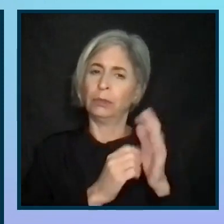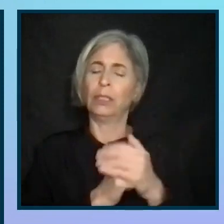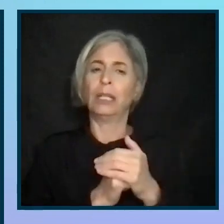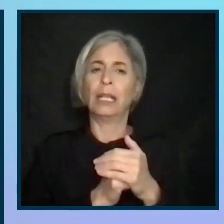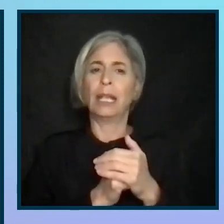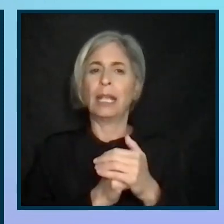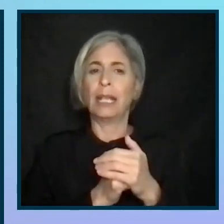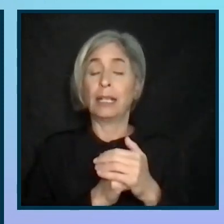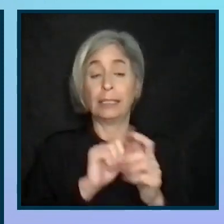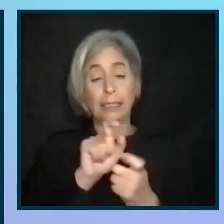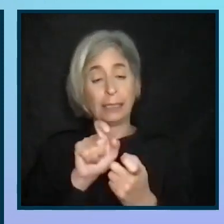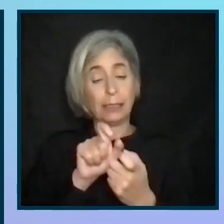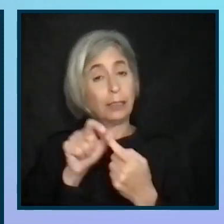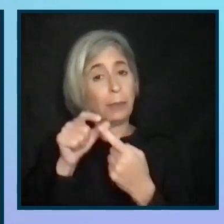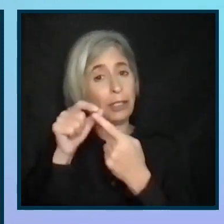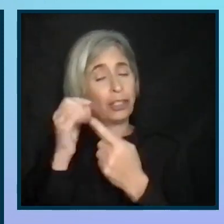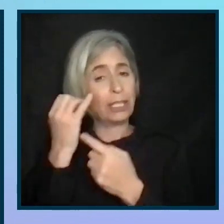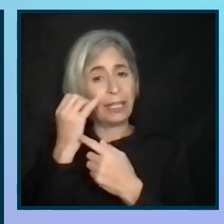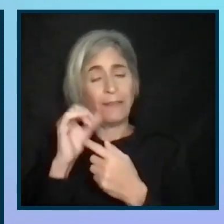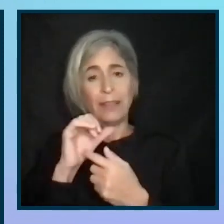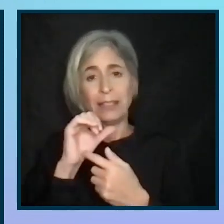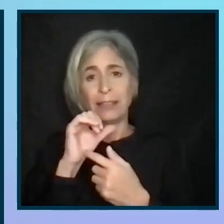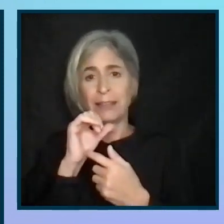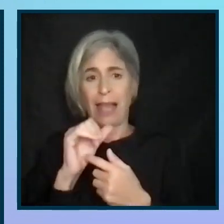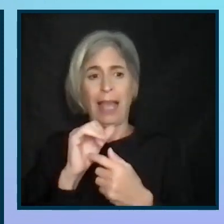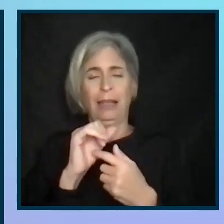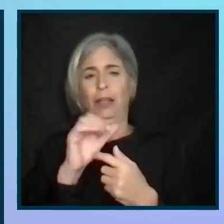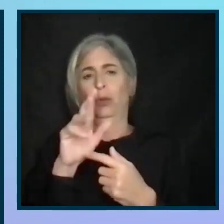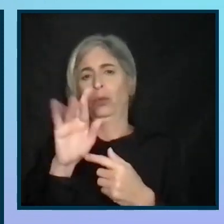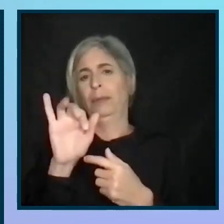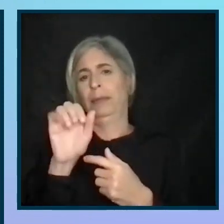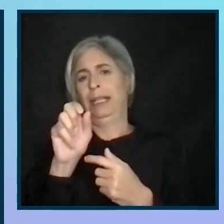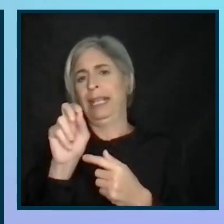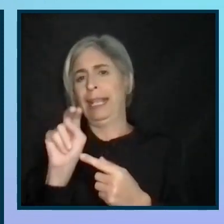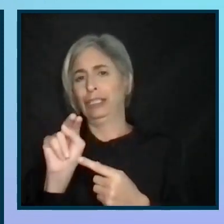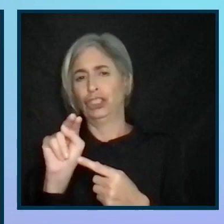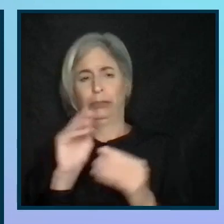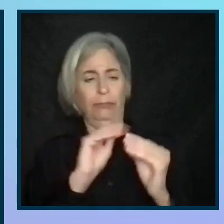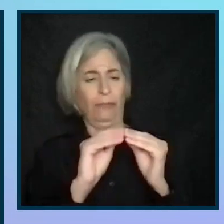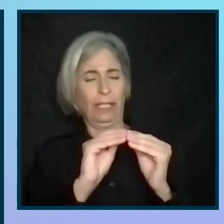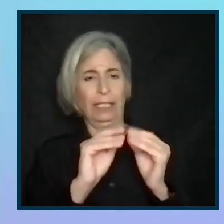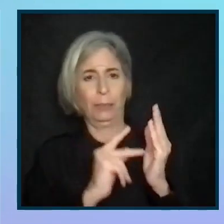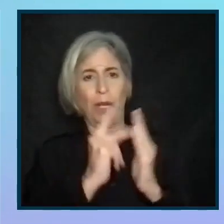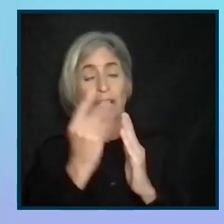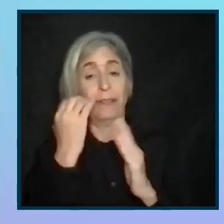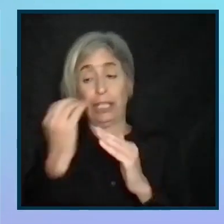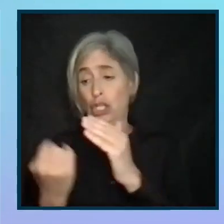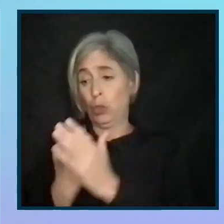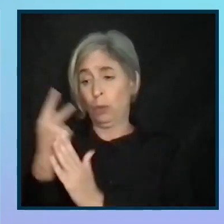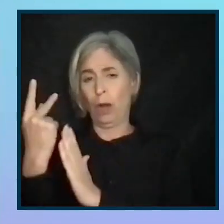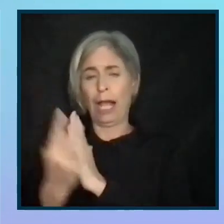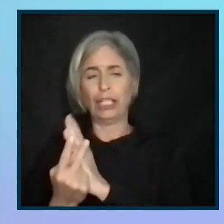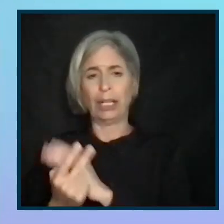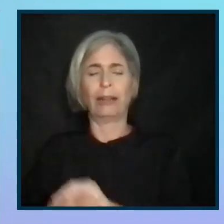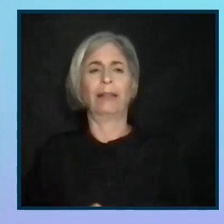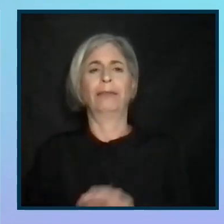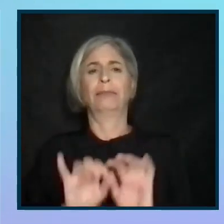if it's not a remediation project, if it's a new development project. Yeah. Good talk.